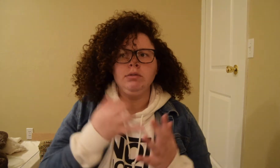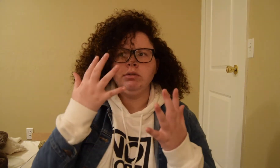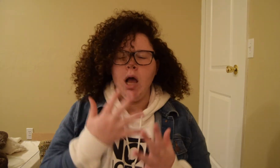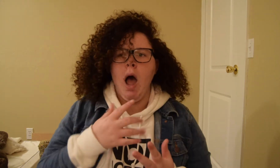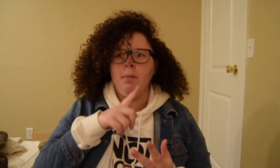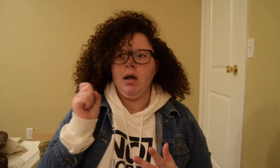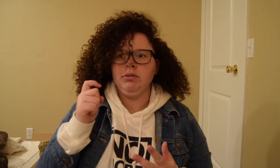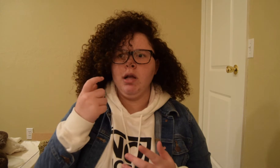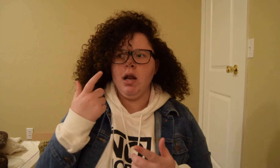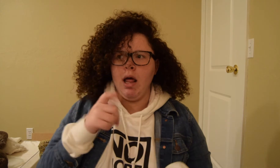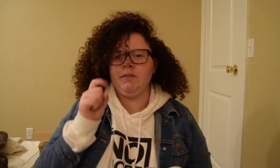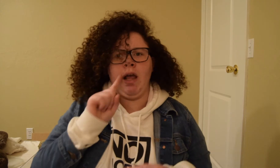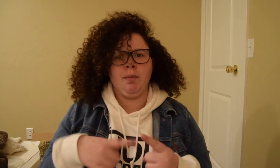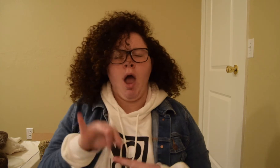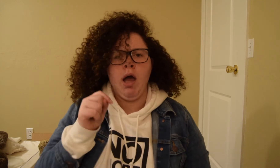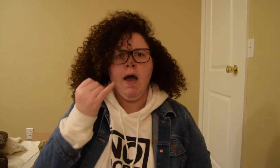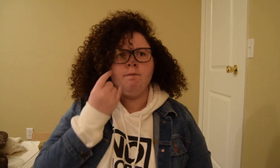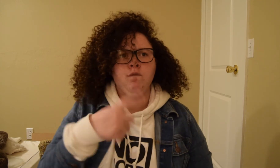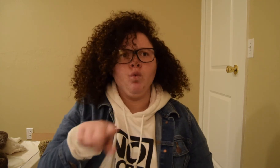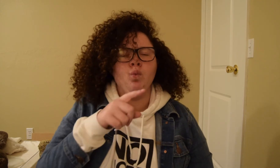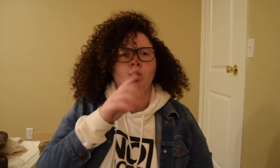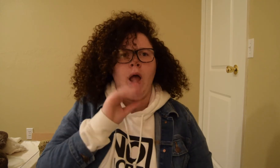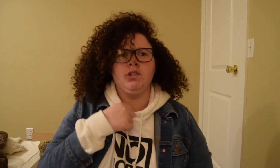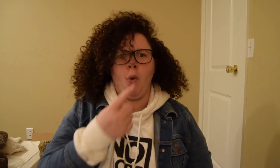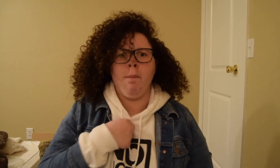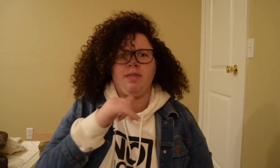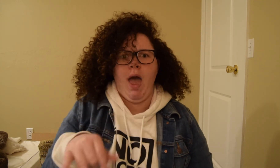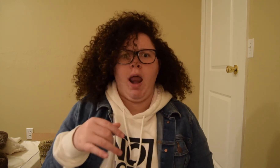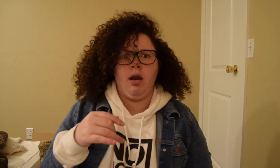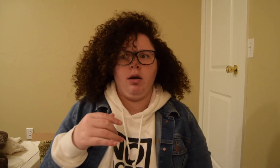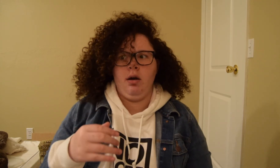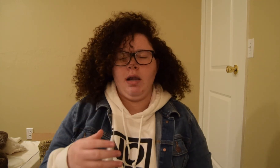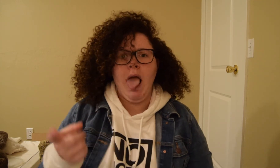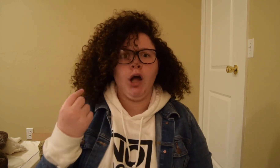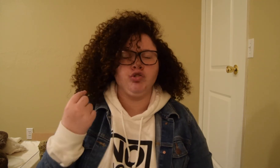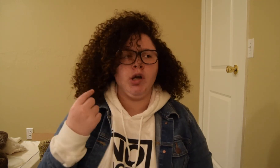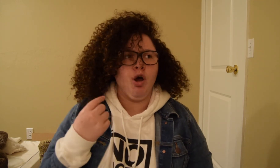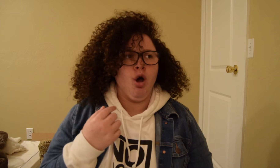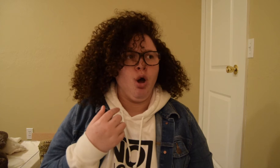It's sad because let's think about it If you guys told me those words last year